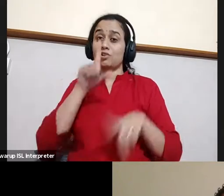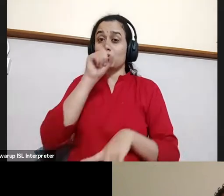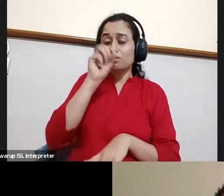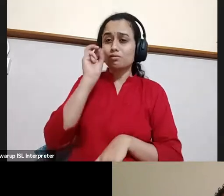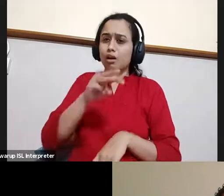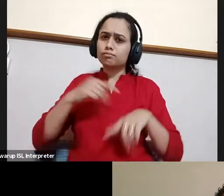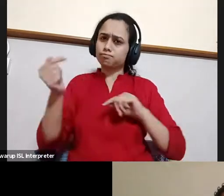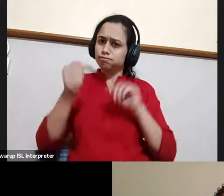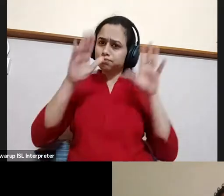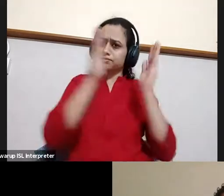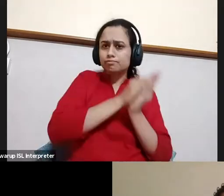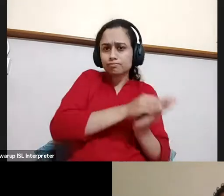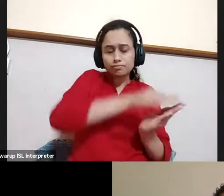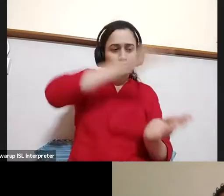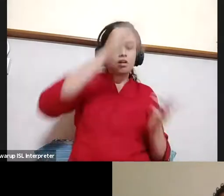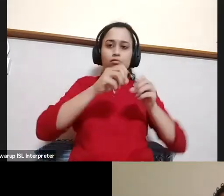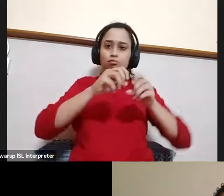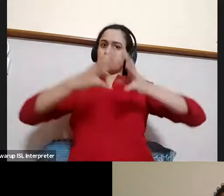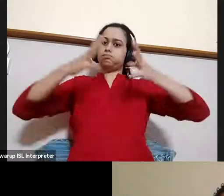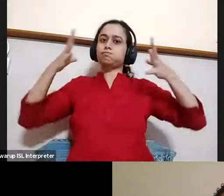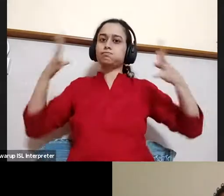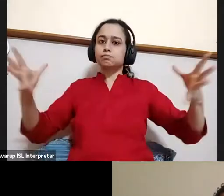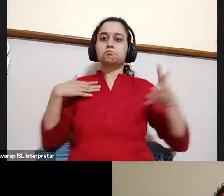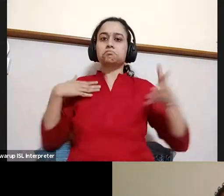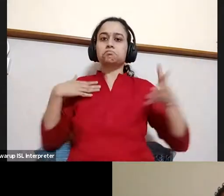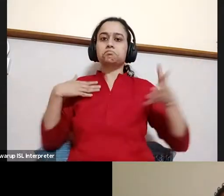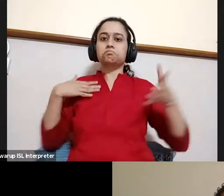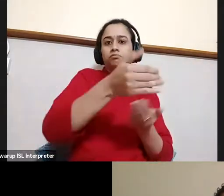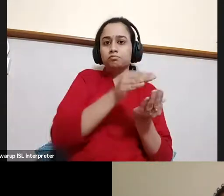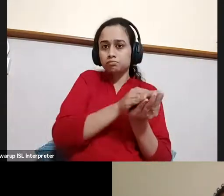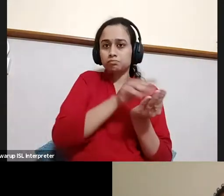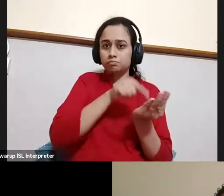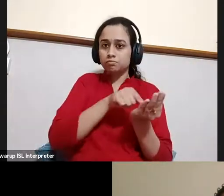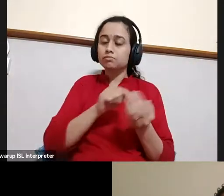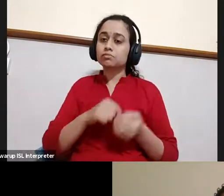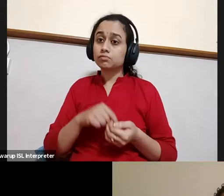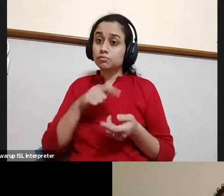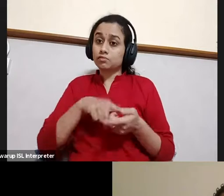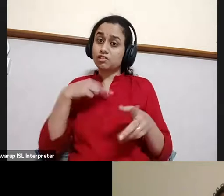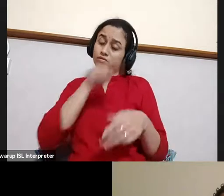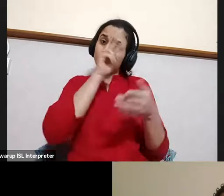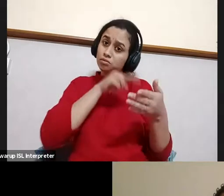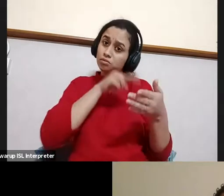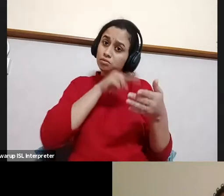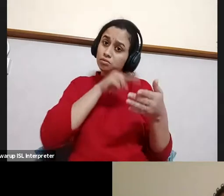a much much bigger archive which um if you read christopher pinney's book he sort of tells his